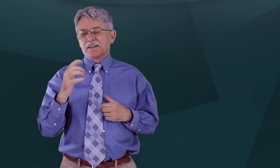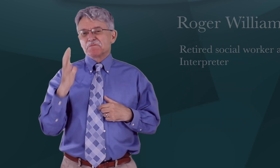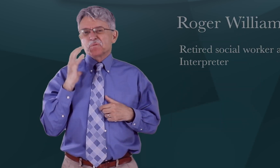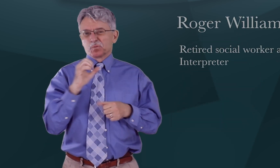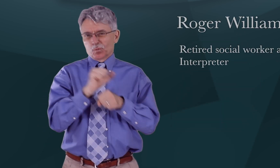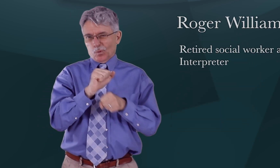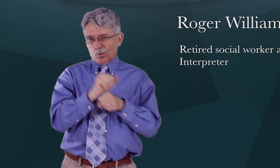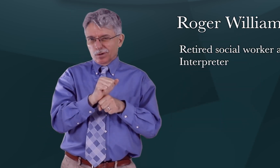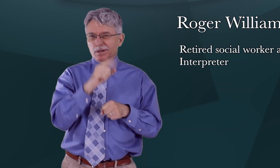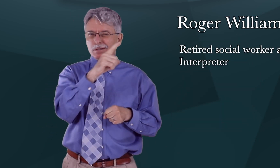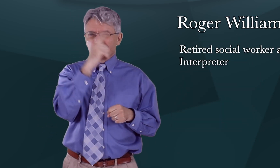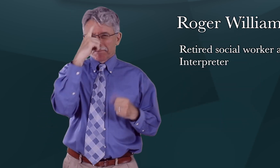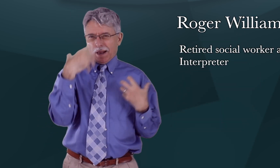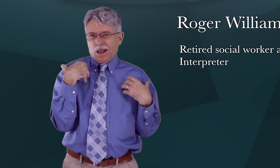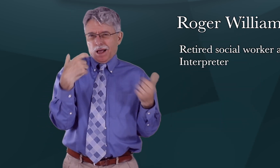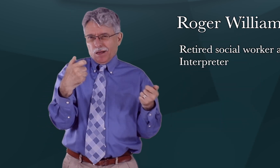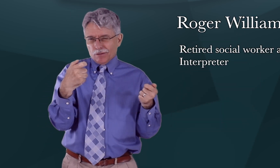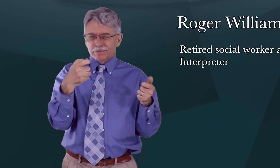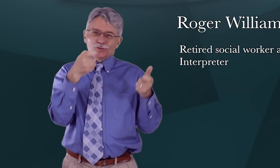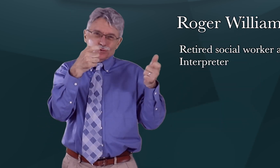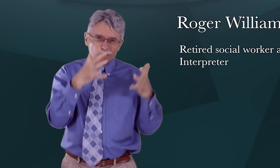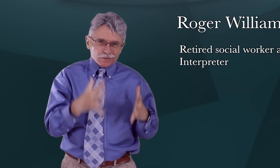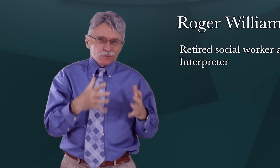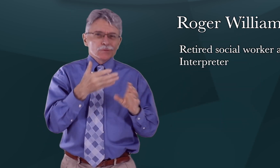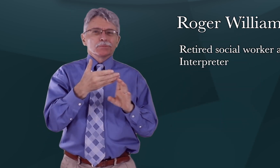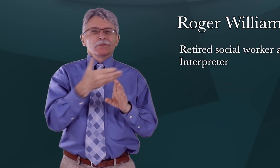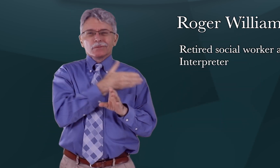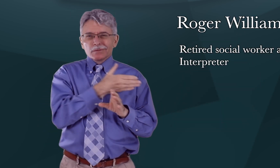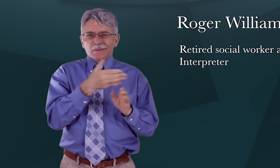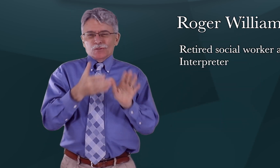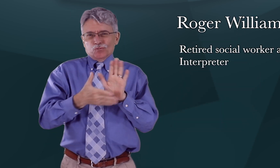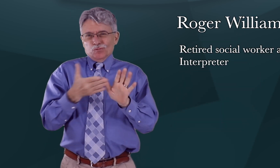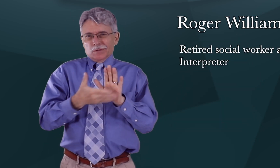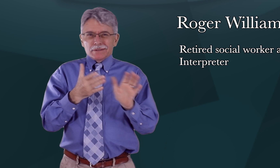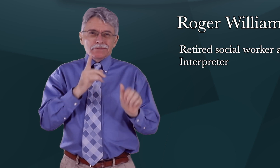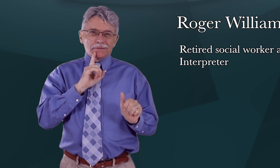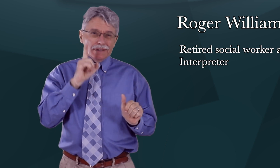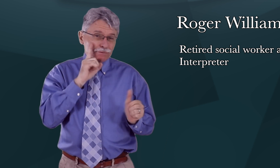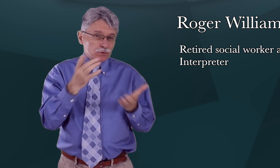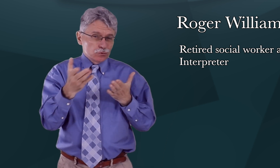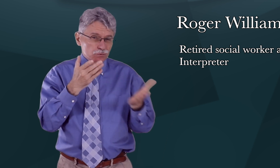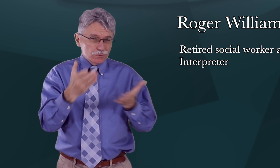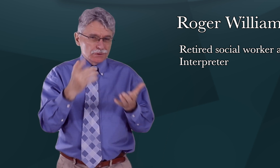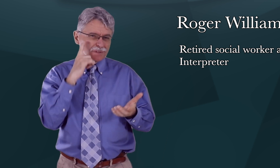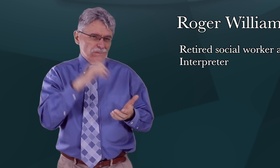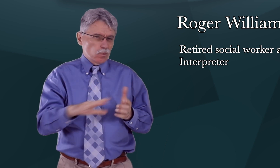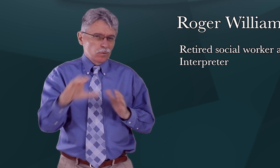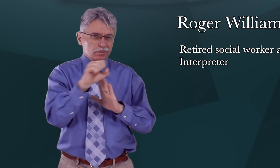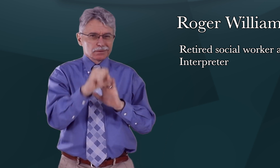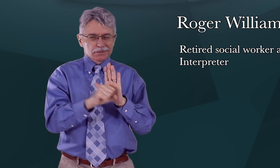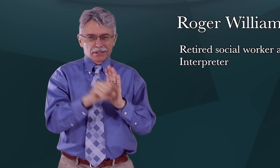So I used to work for the Department of Mental Health, the Director of Deaf Services